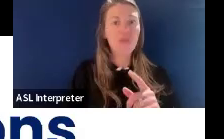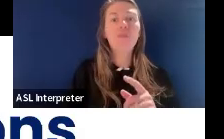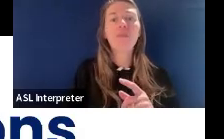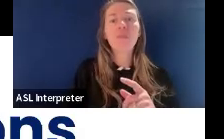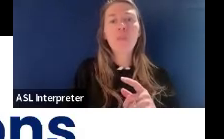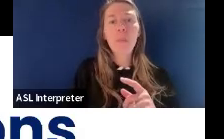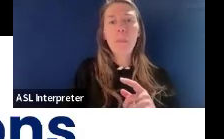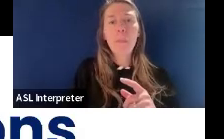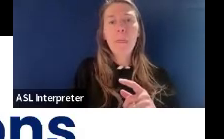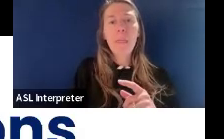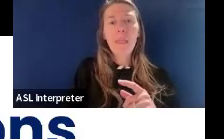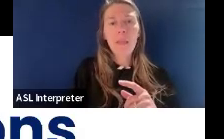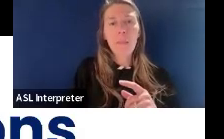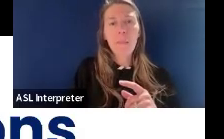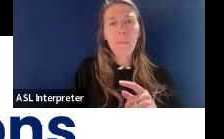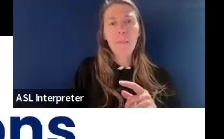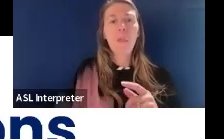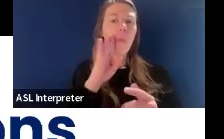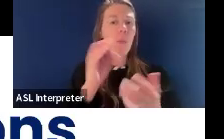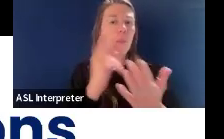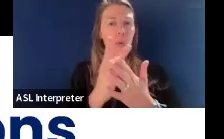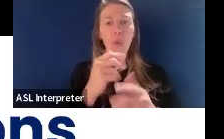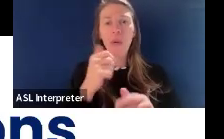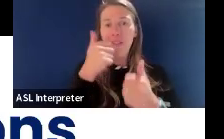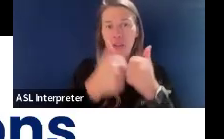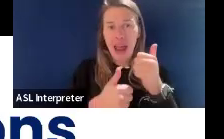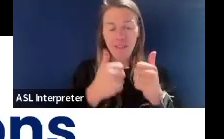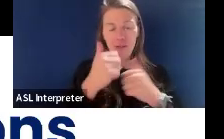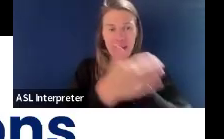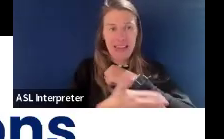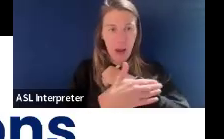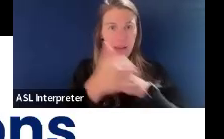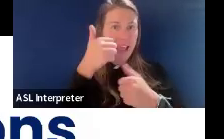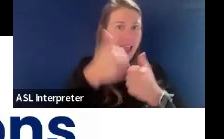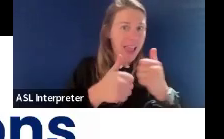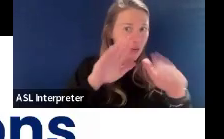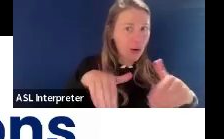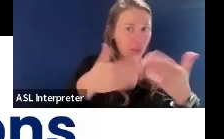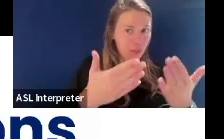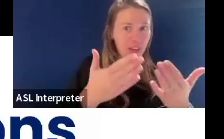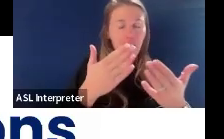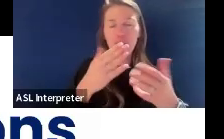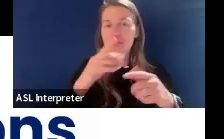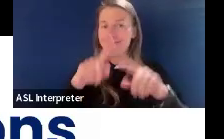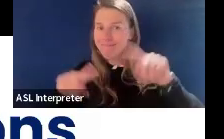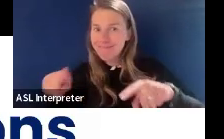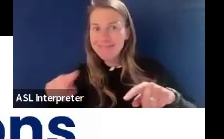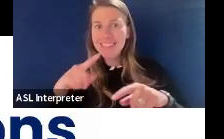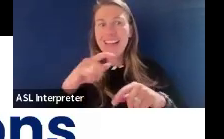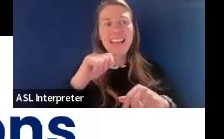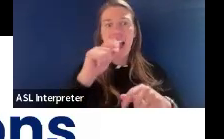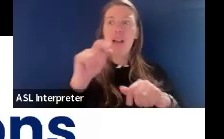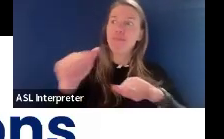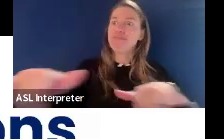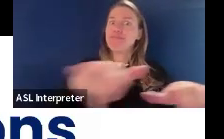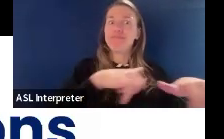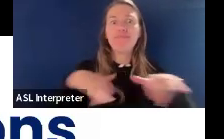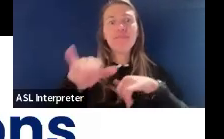will be approved on a per provider, per county basis. So the CDDOS will be the entity responsible for submitting applications